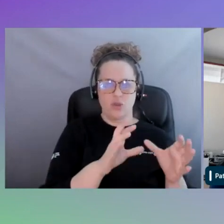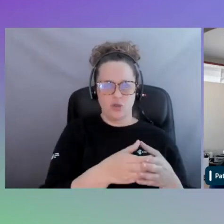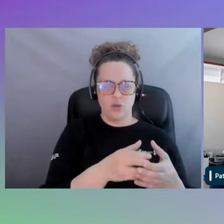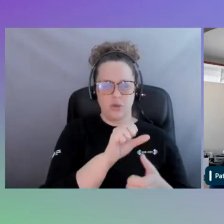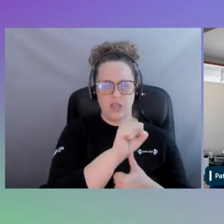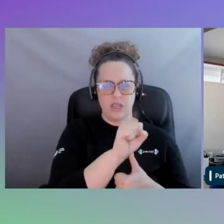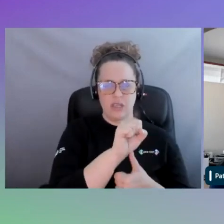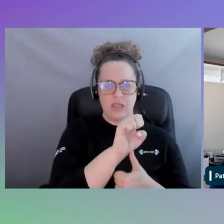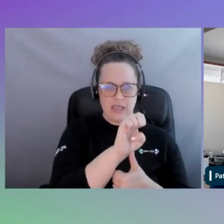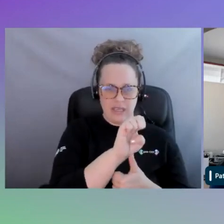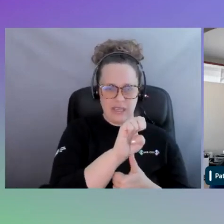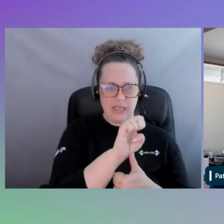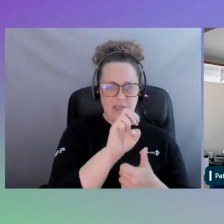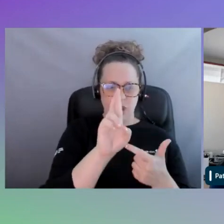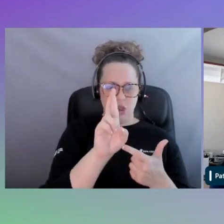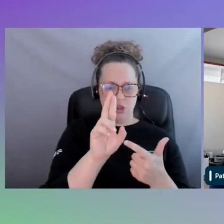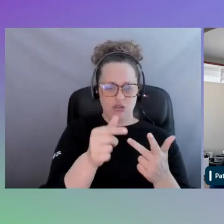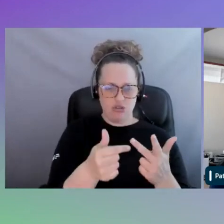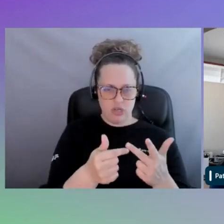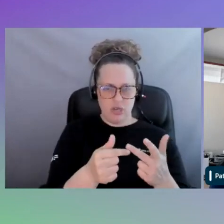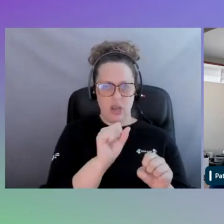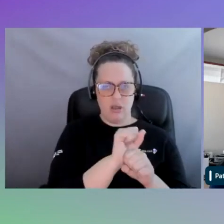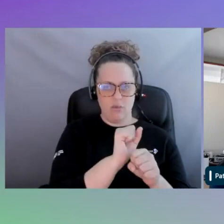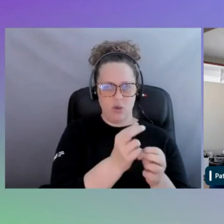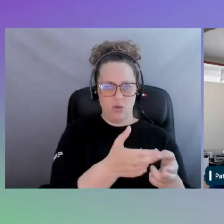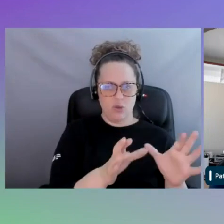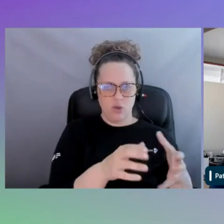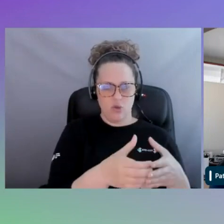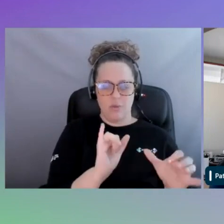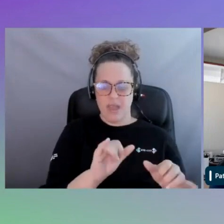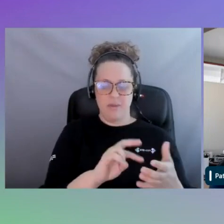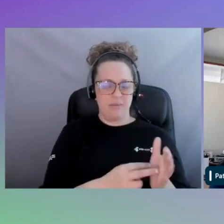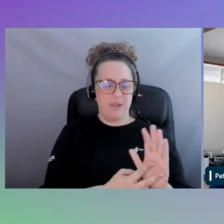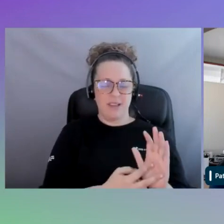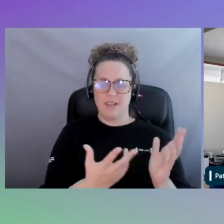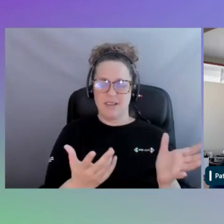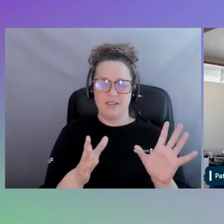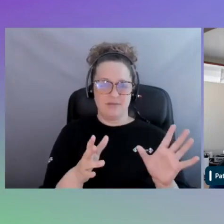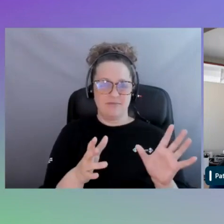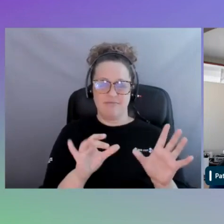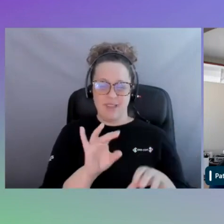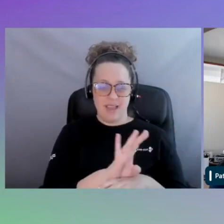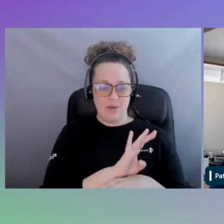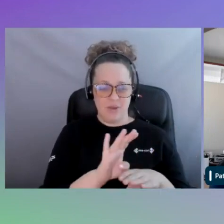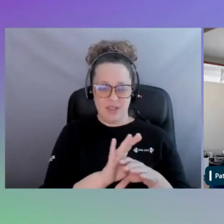organized at a, uh, at an enterprise, like a major company